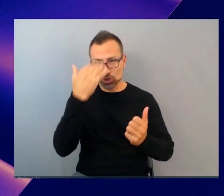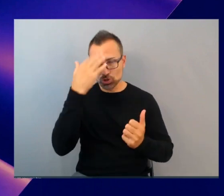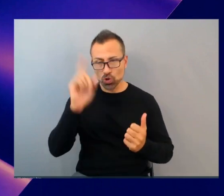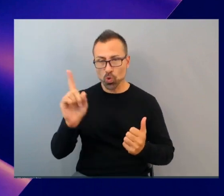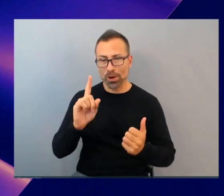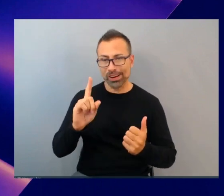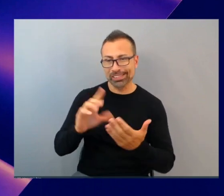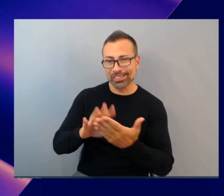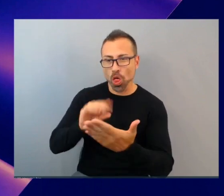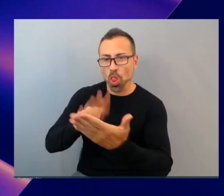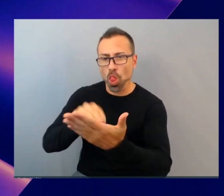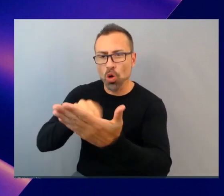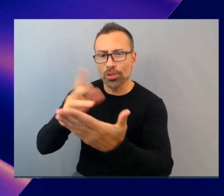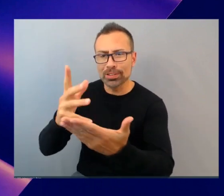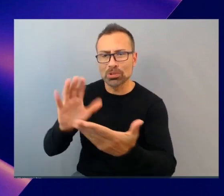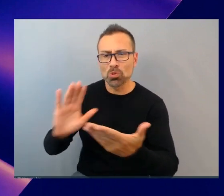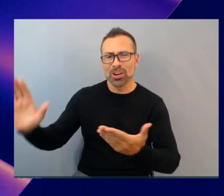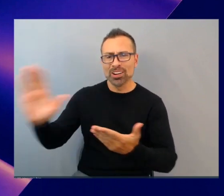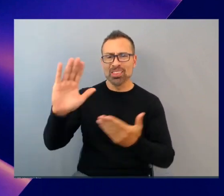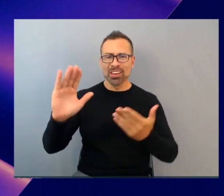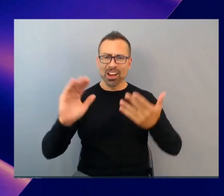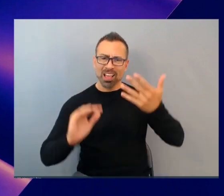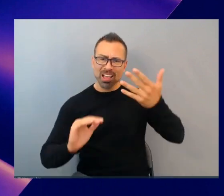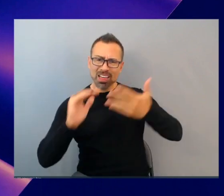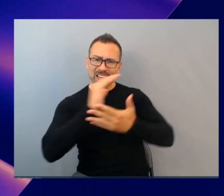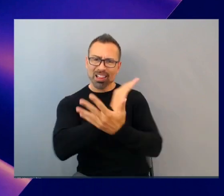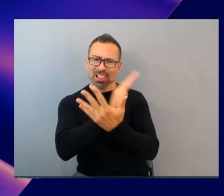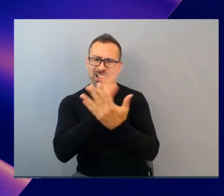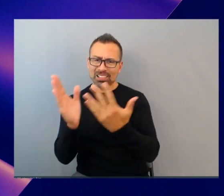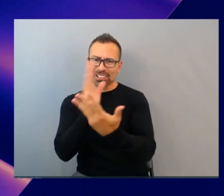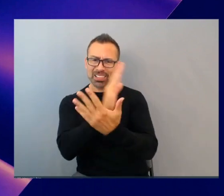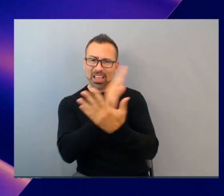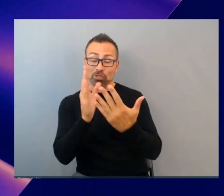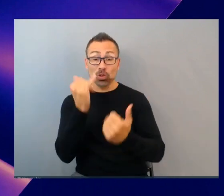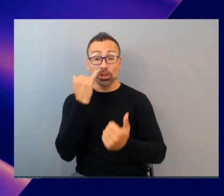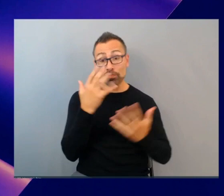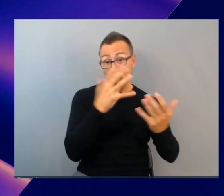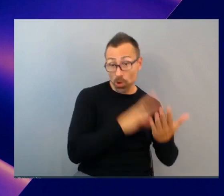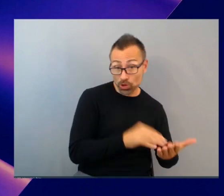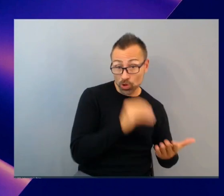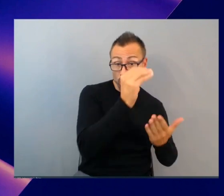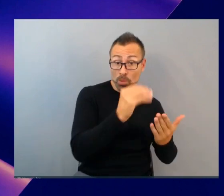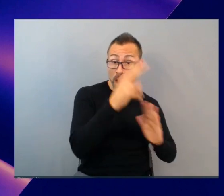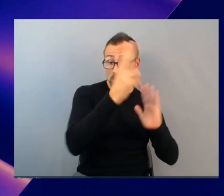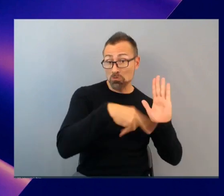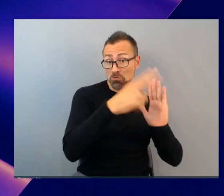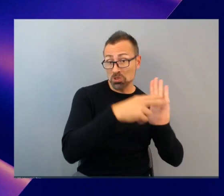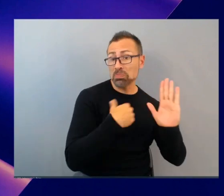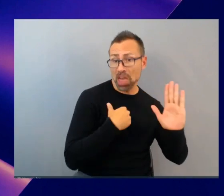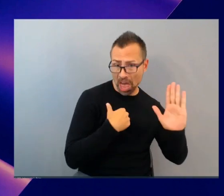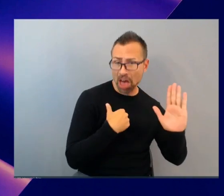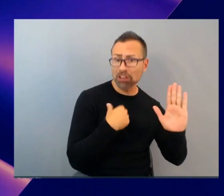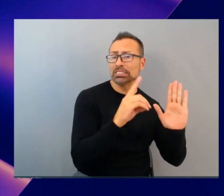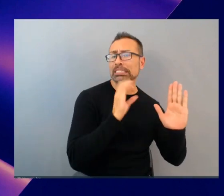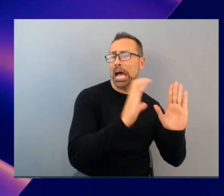So if learners, they want to learn AWS by reading, they have the extensive AWS documentation. [Aaron] We have public docs available, yeah. We have public documentation available.